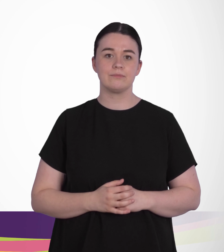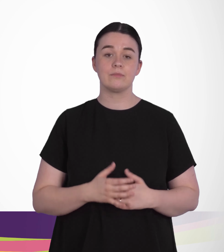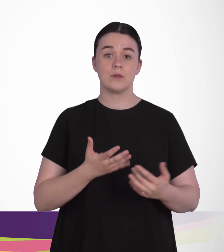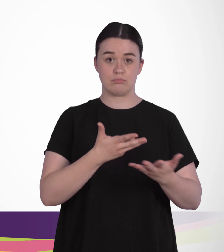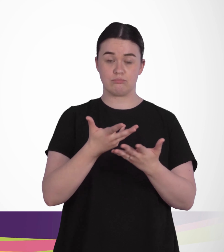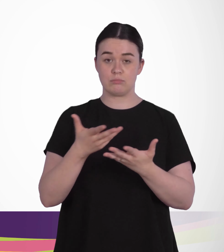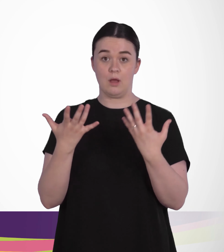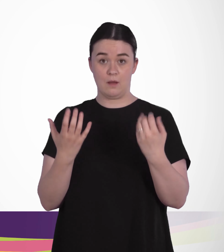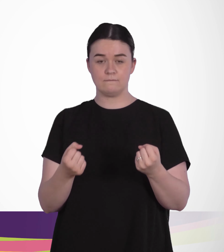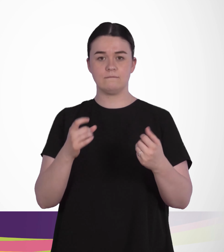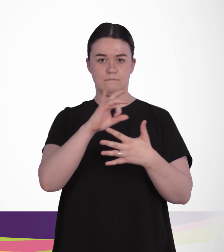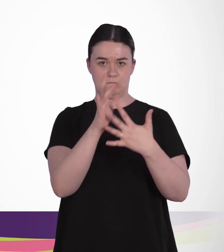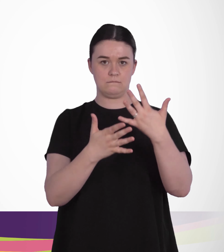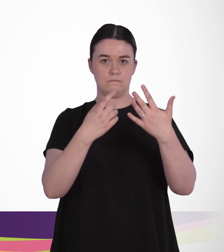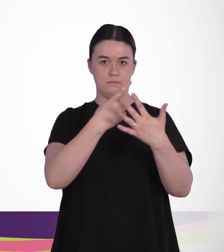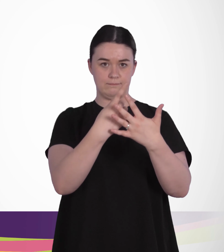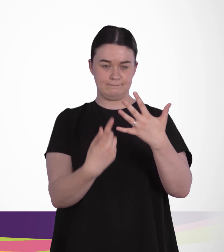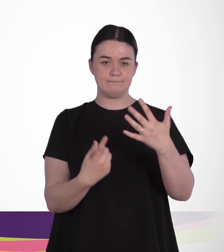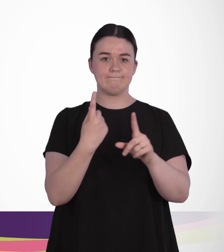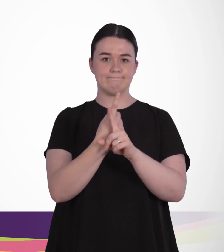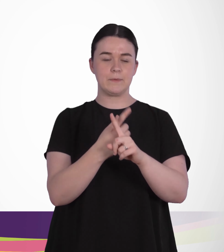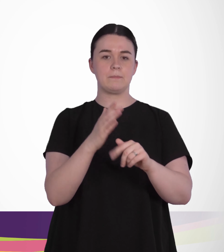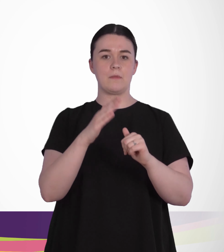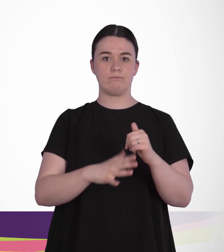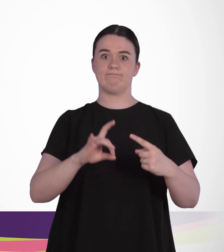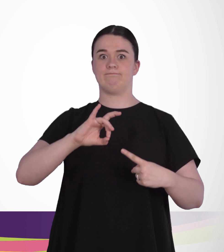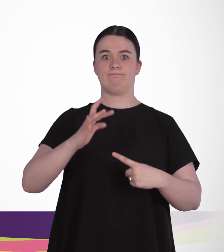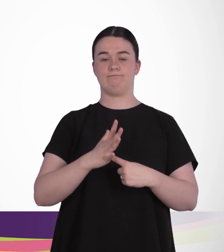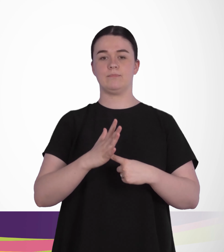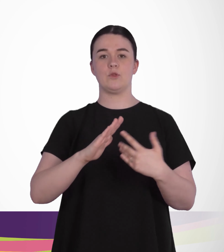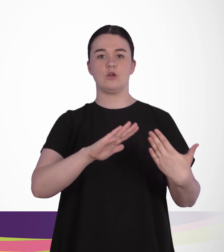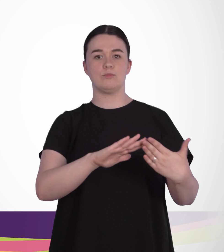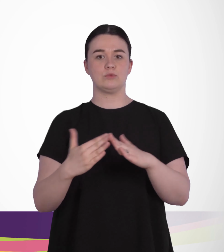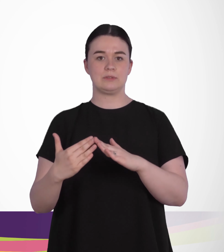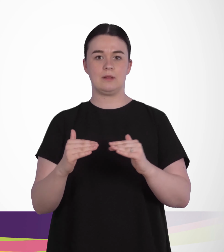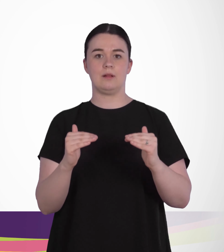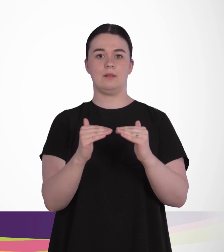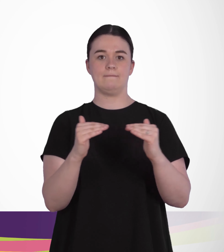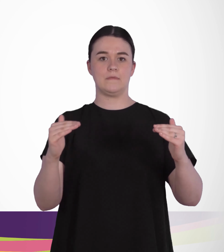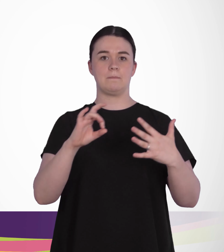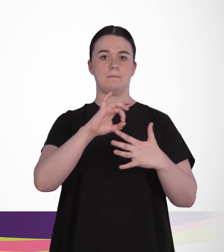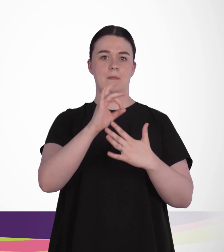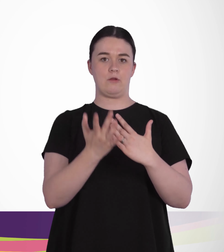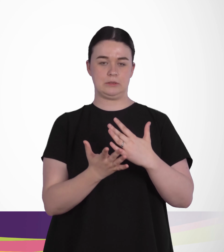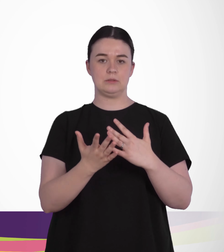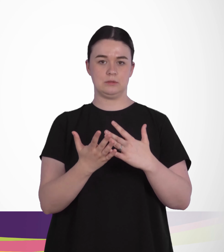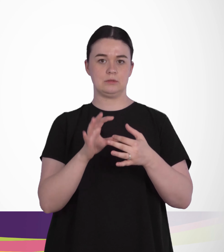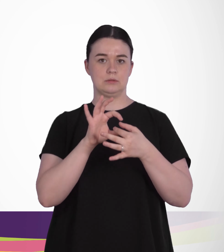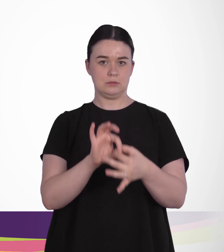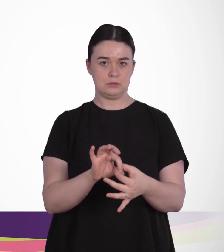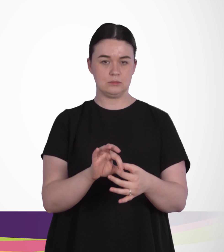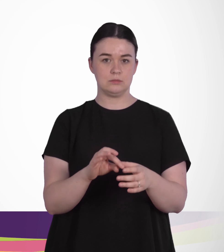Consultation highlighted the importance of community-level priority setting,